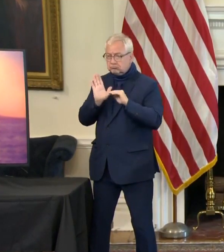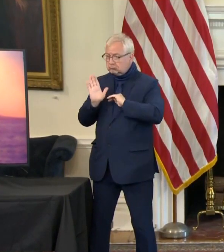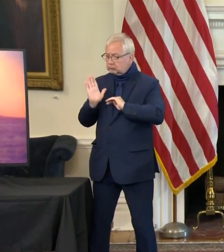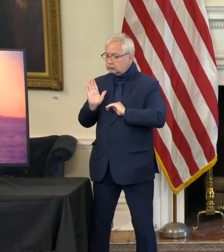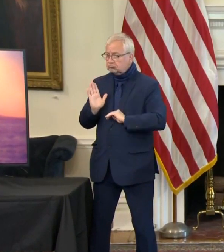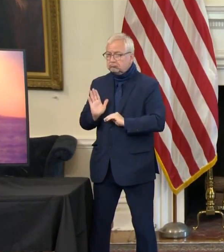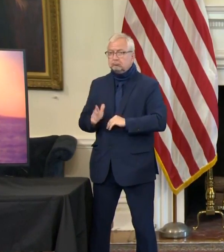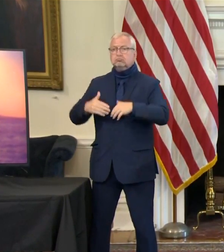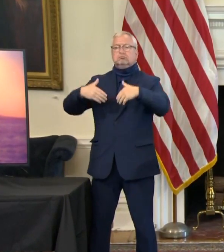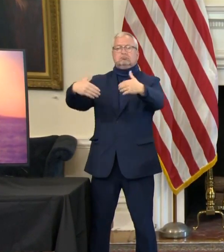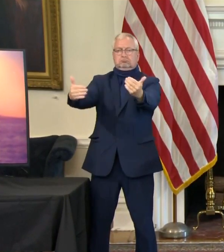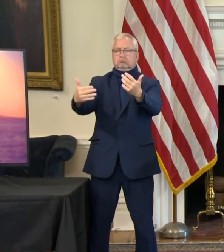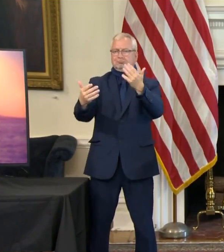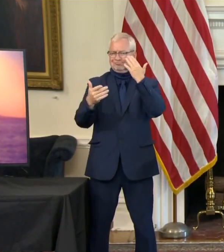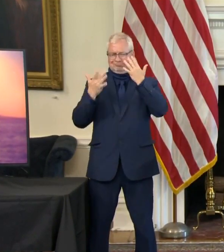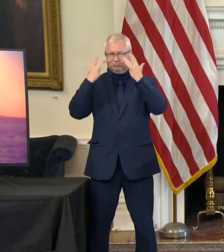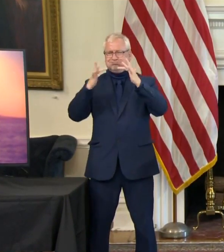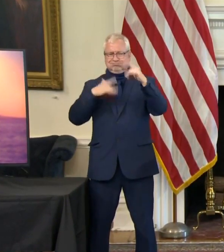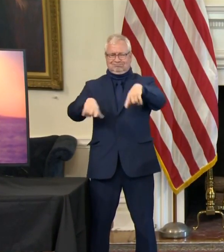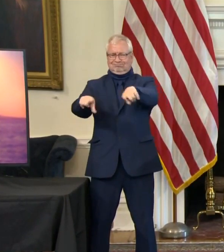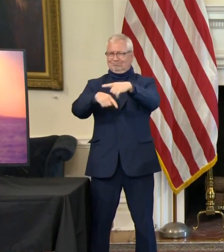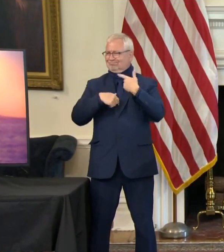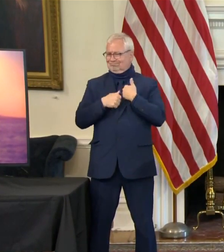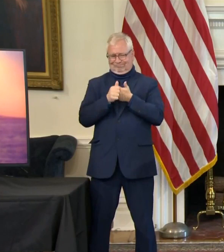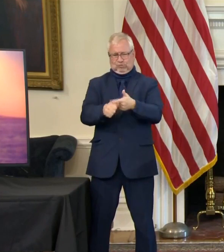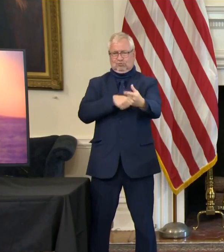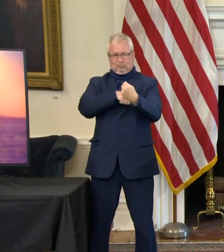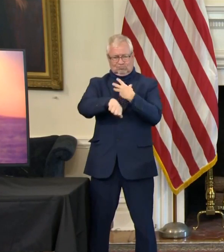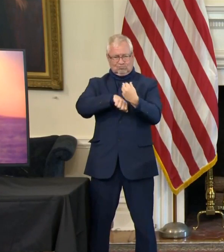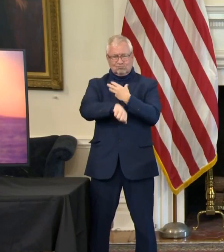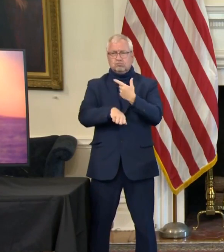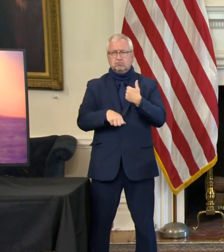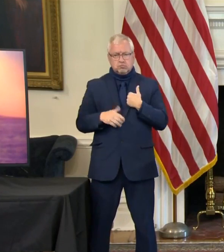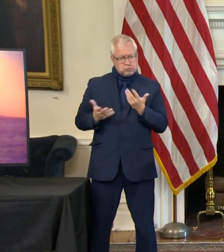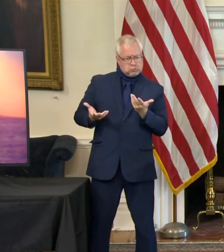TO BELIEVE NOW THAT WE HAVE DONE THIS AND THIS, CAN WE MOVE ONTO THIS?